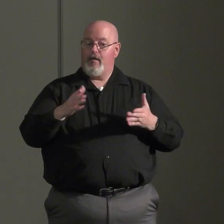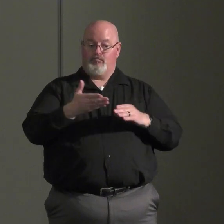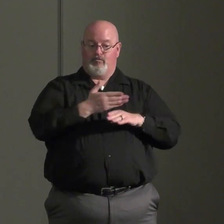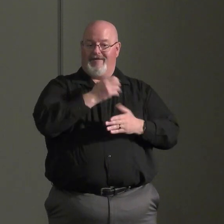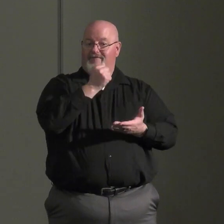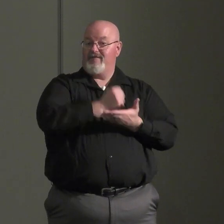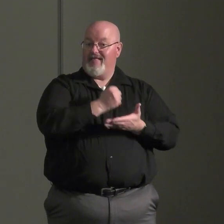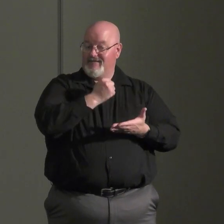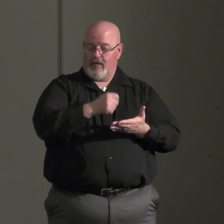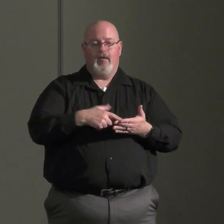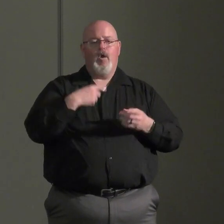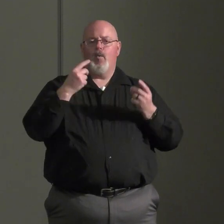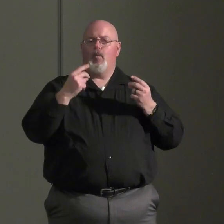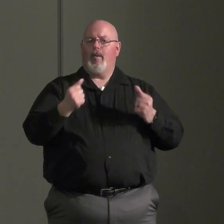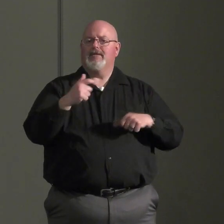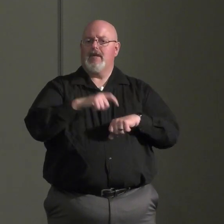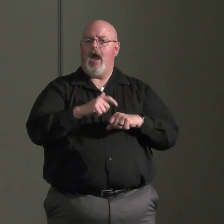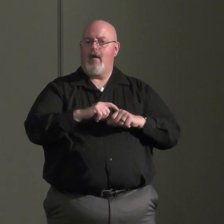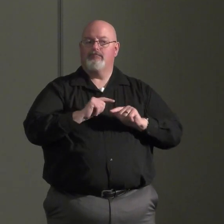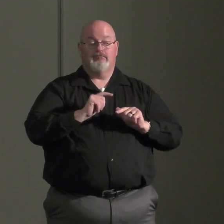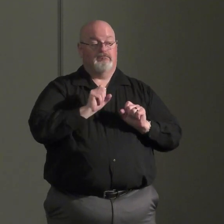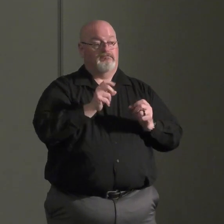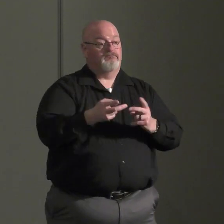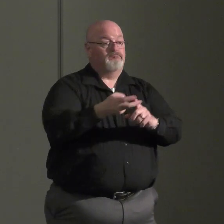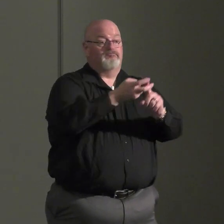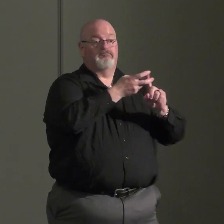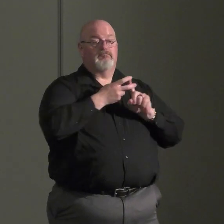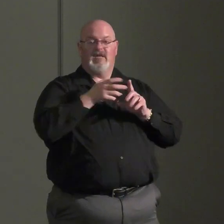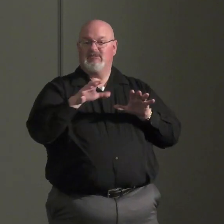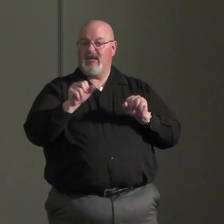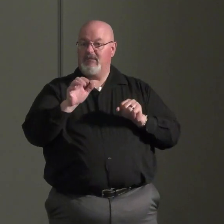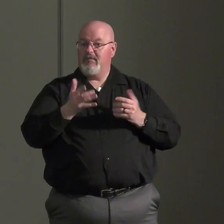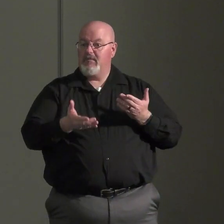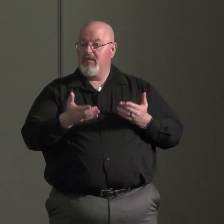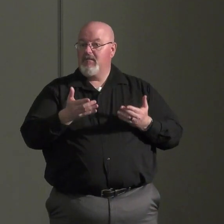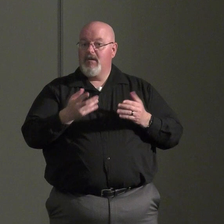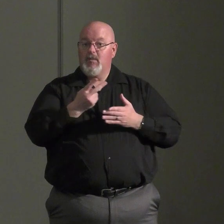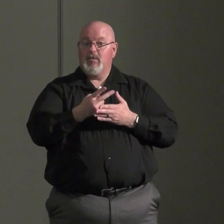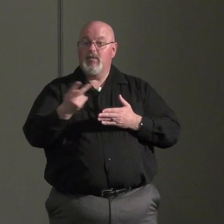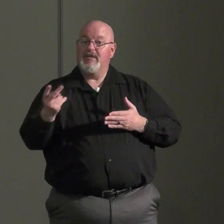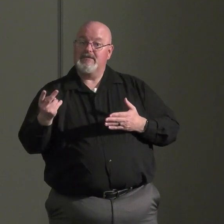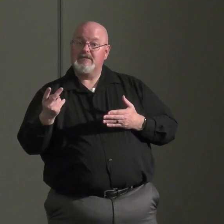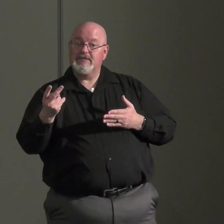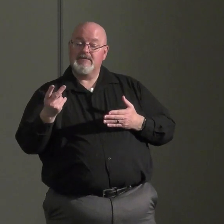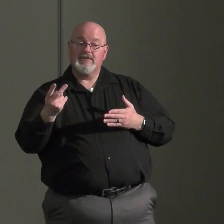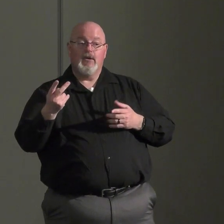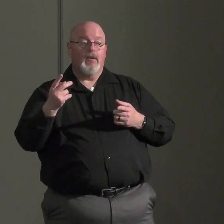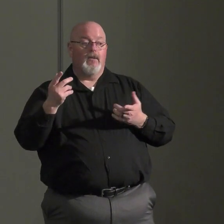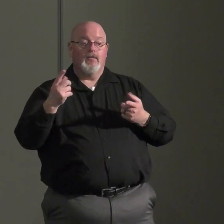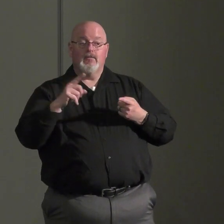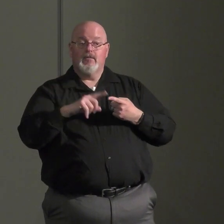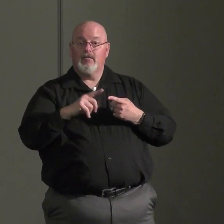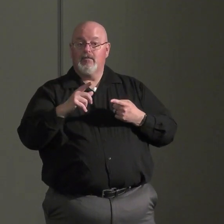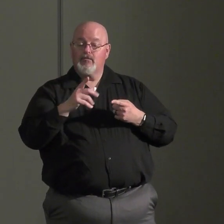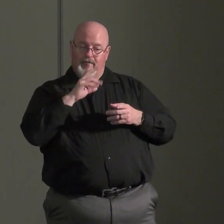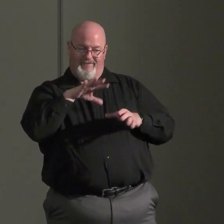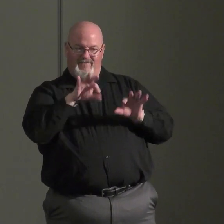a quick turn-around time. It is talking about two weeks at a minimum to find participants.